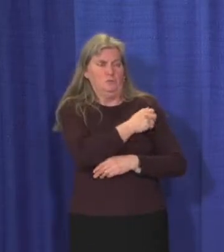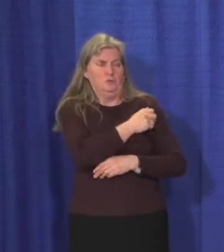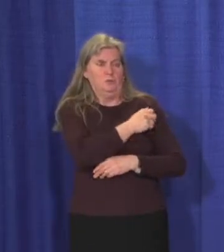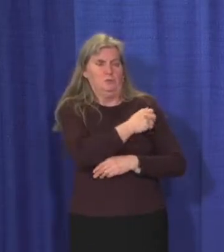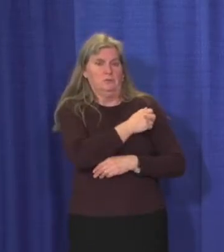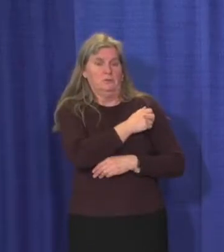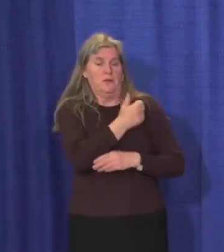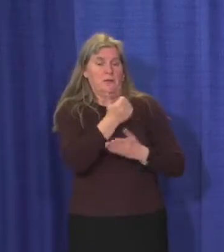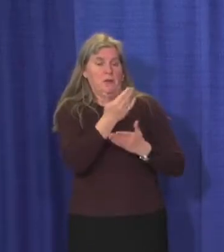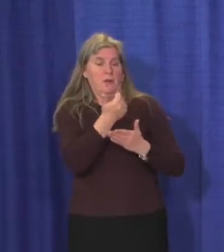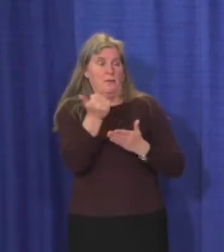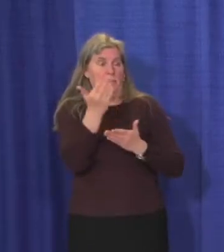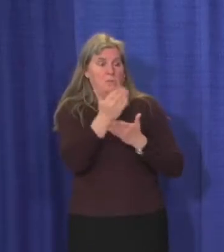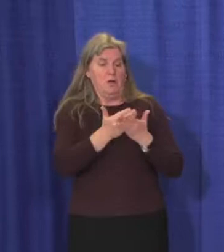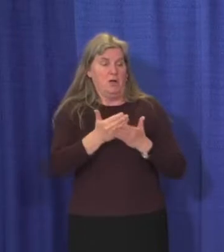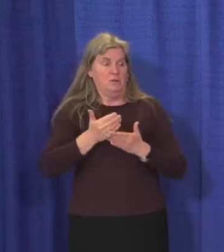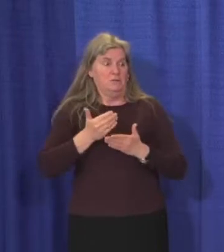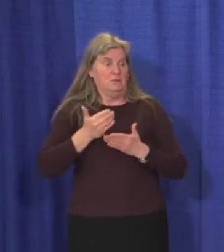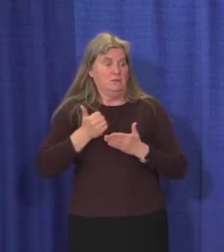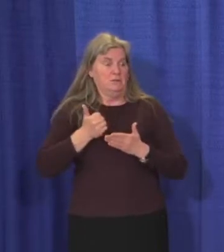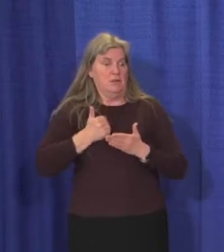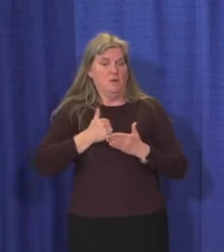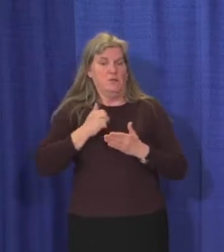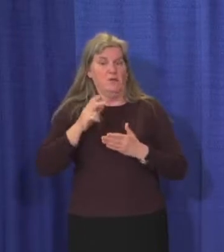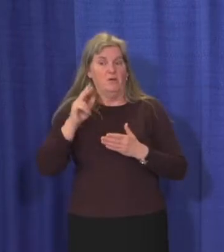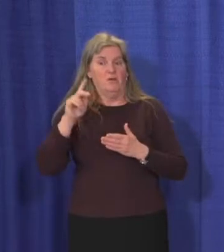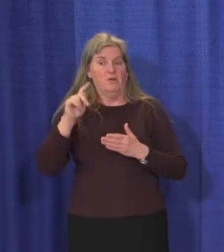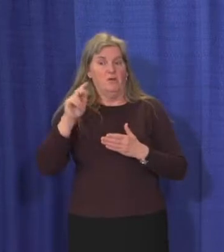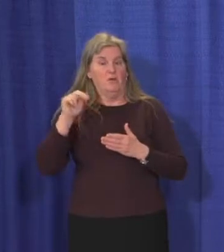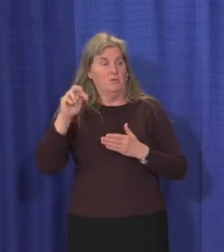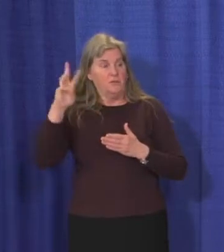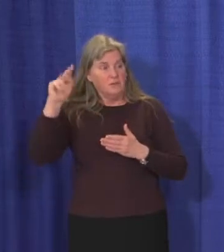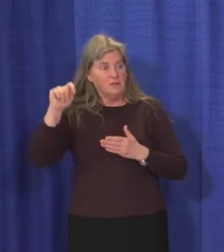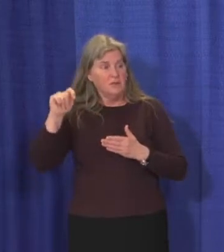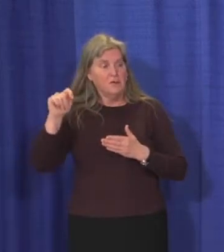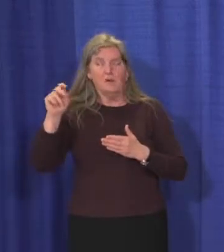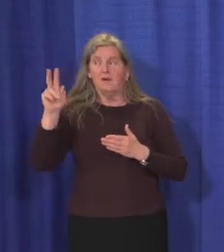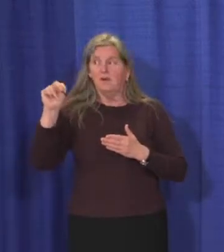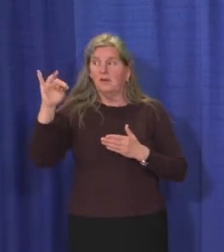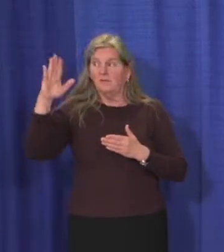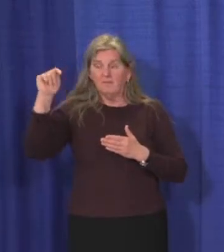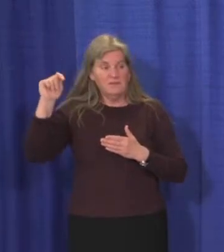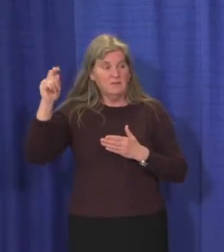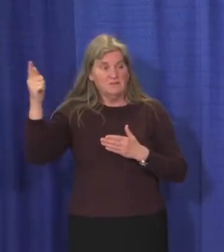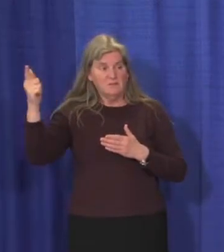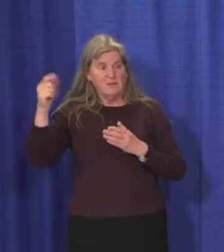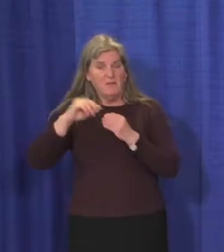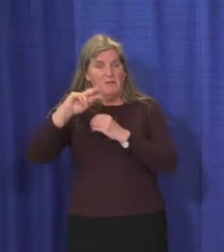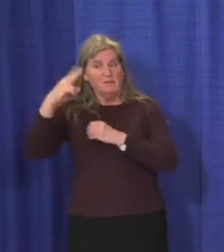Will travel be fairly smooth? Is there a way to verify vaccination status between